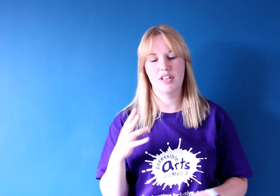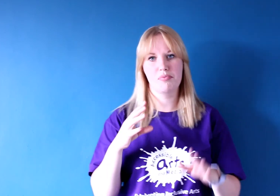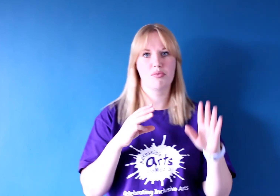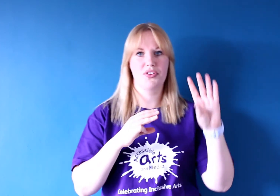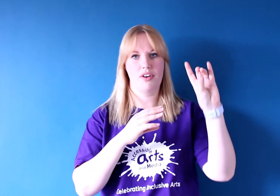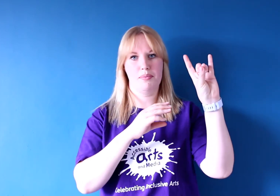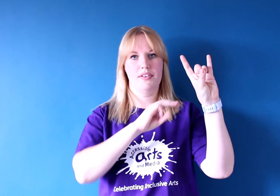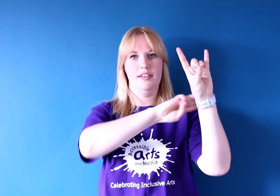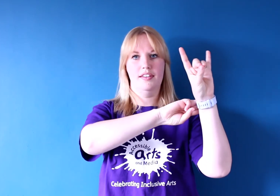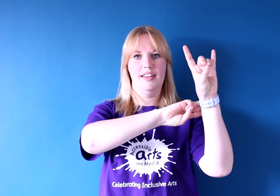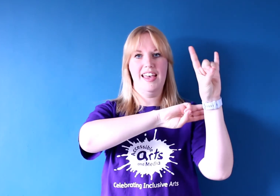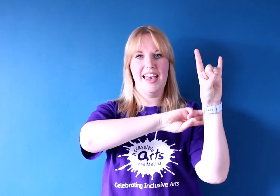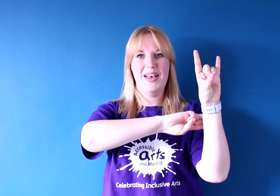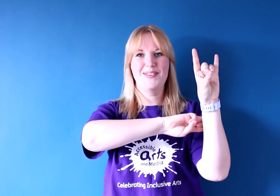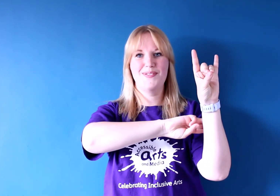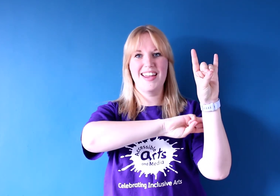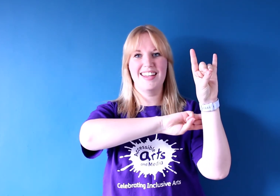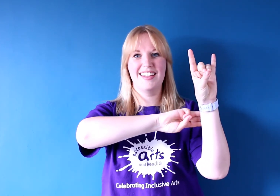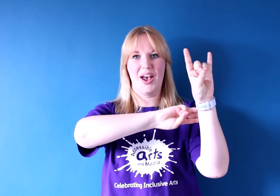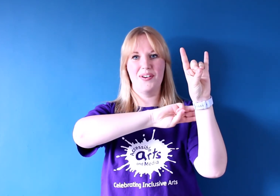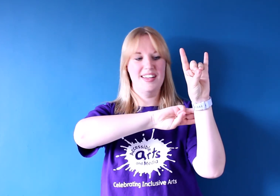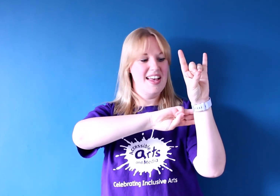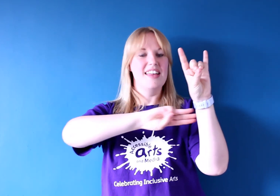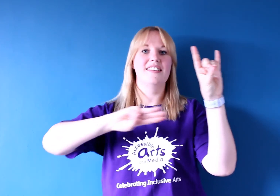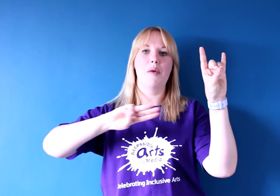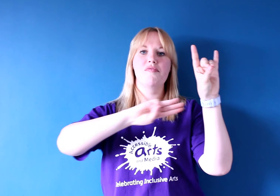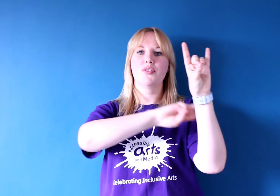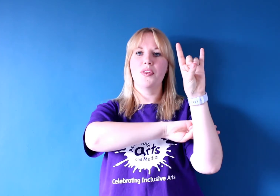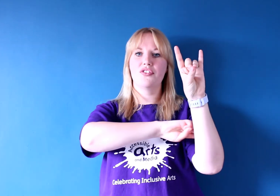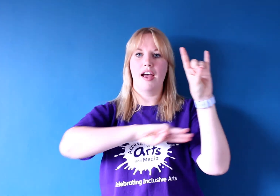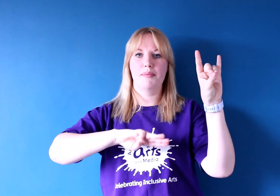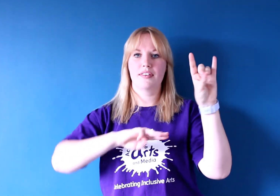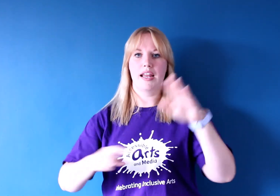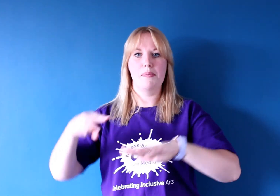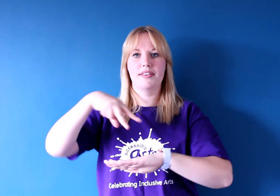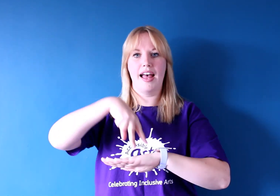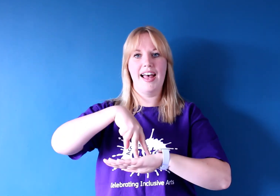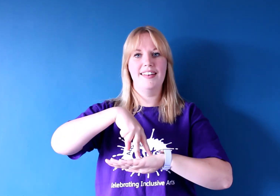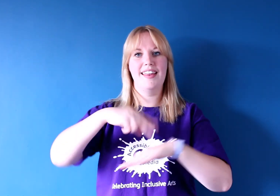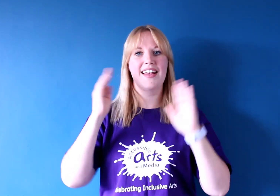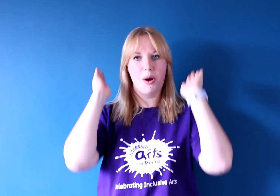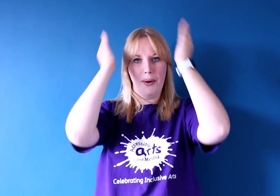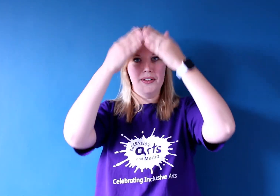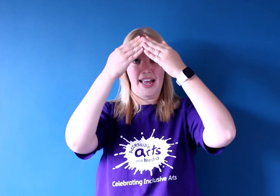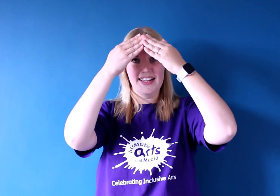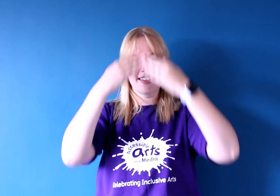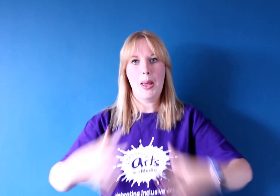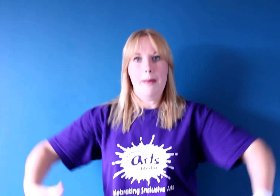Zebras with stripes. Here we go. Zebras with stripes sleep standing up all night.